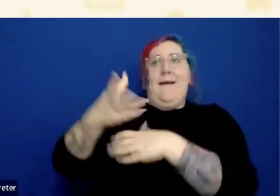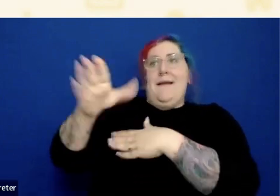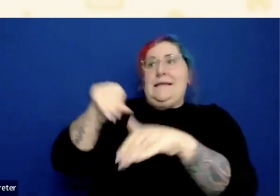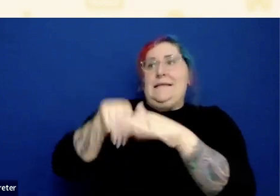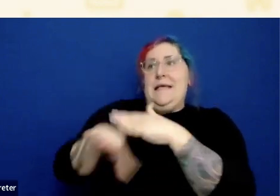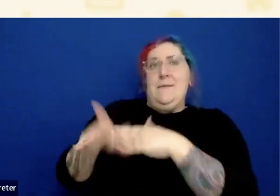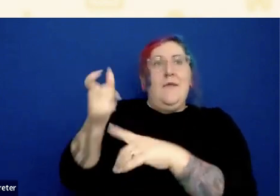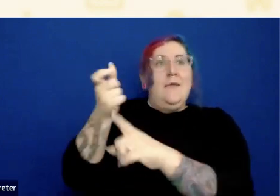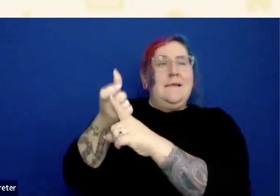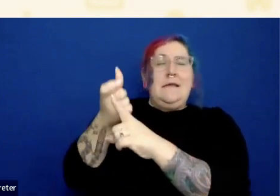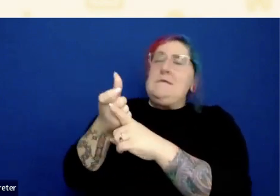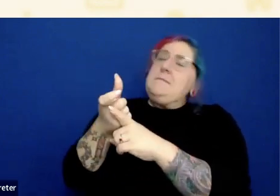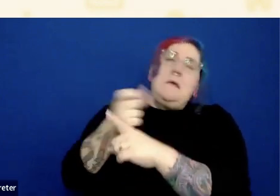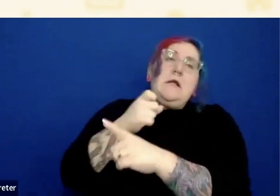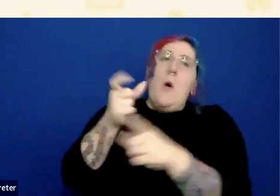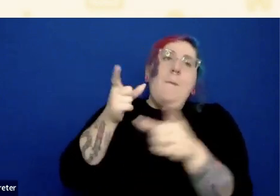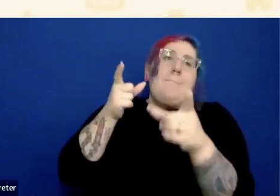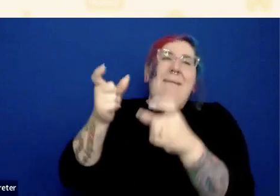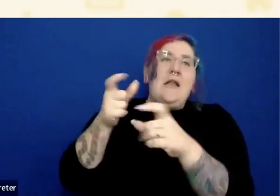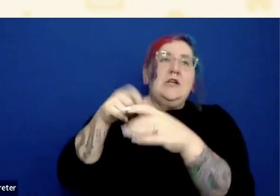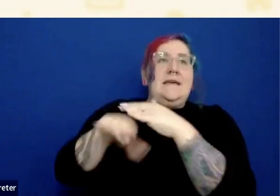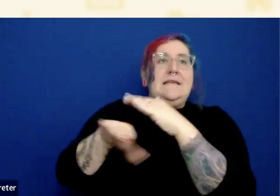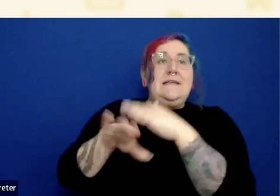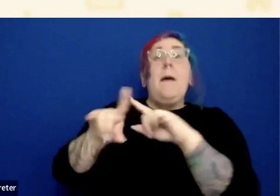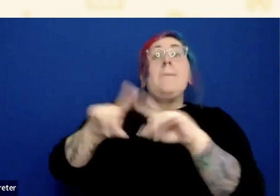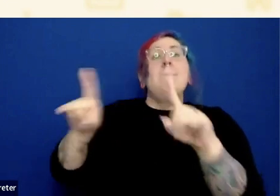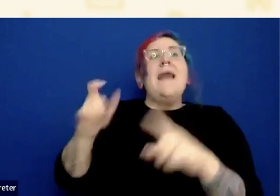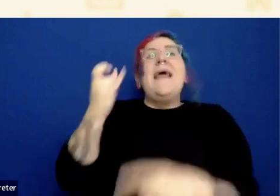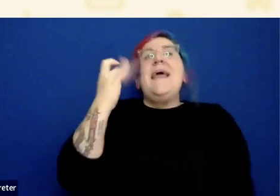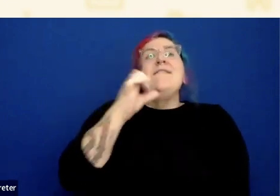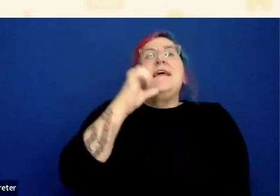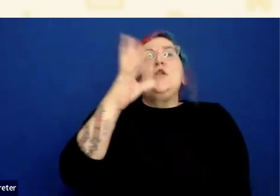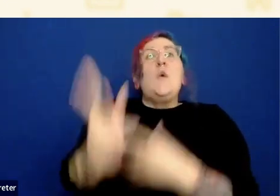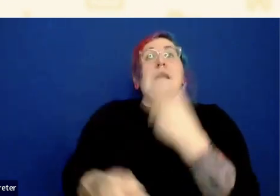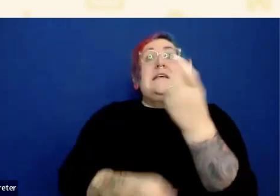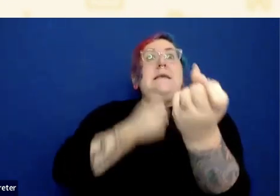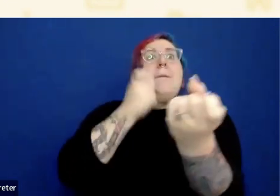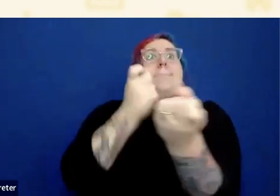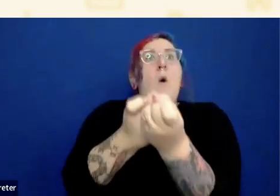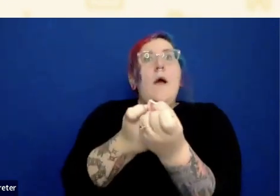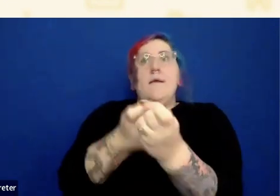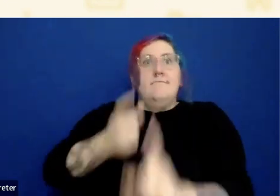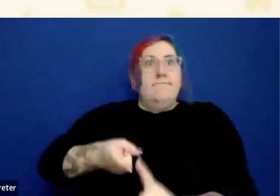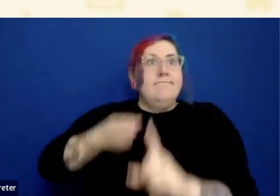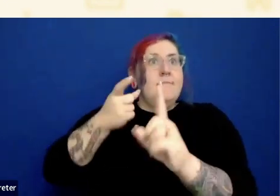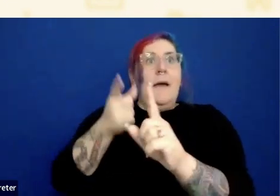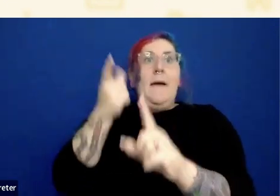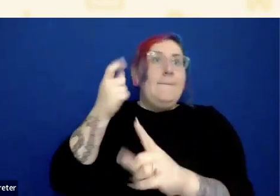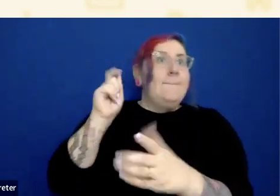if they aren't actively supporting it, it weakens accessibility throughout whatever project you're working on.